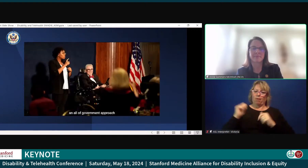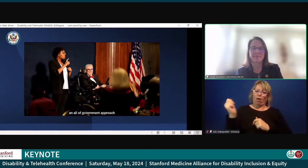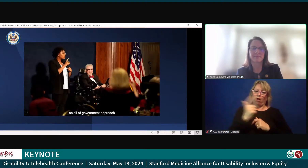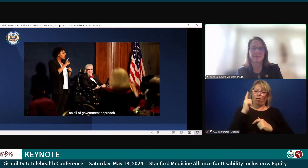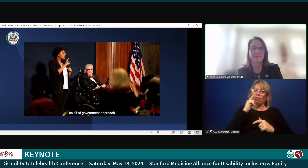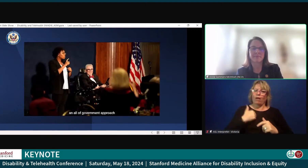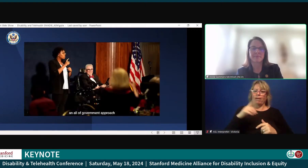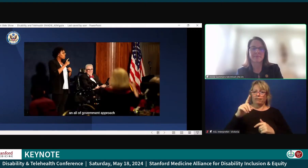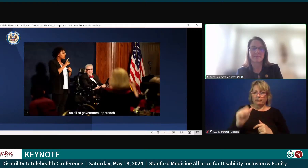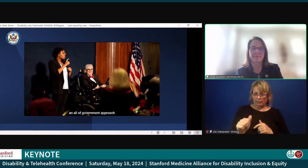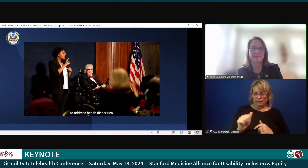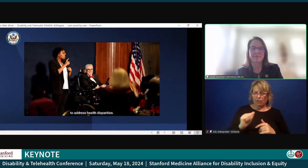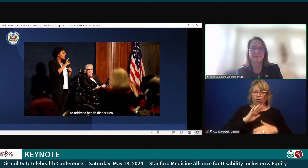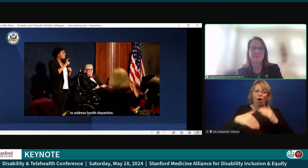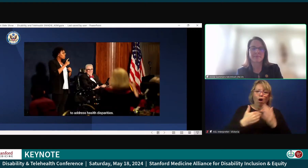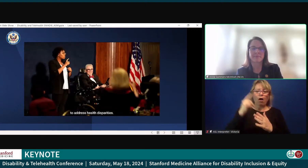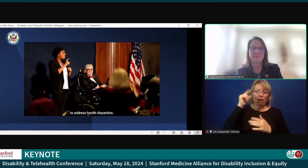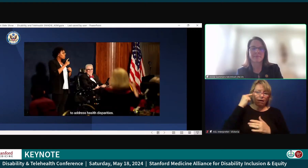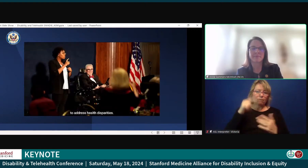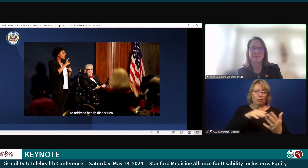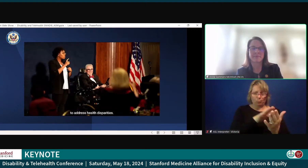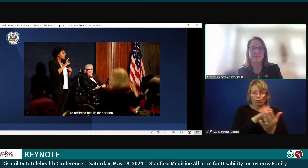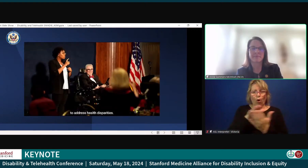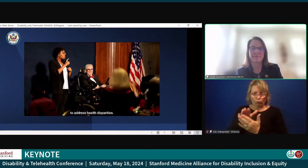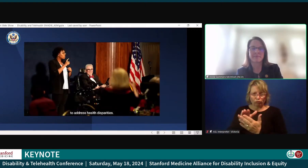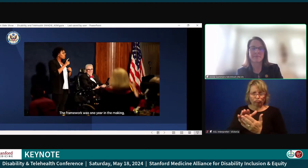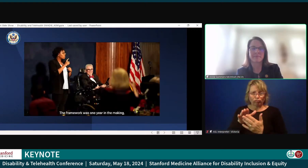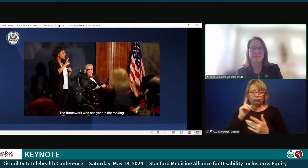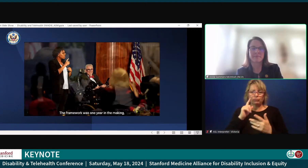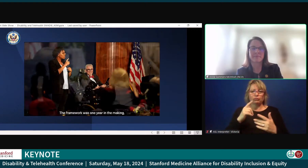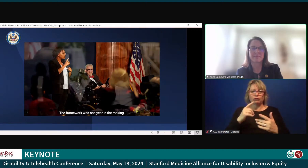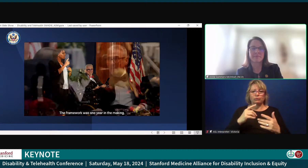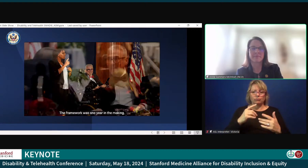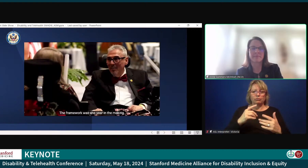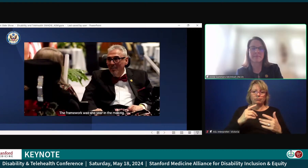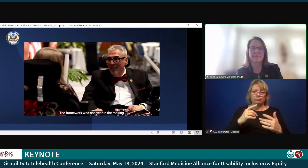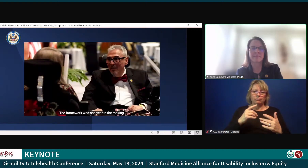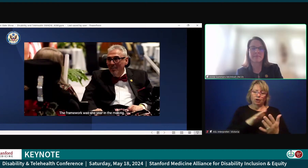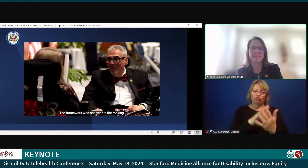for an all-of-government approach to address health disparities. The framework was one year